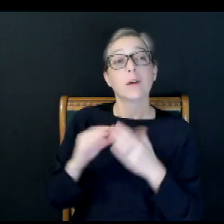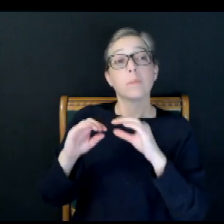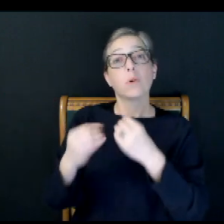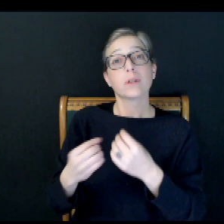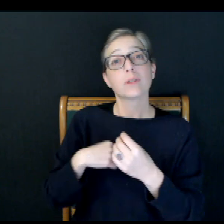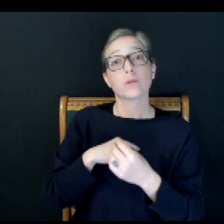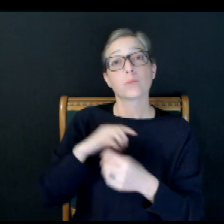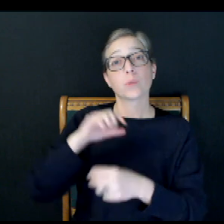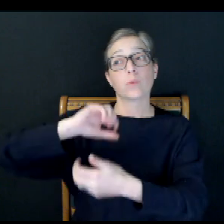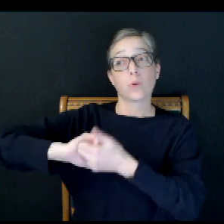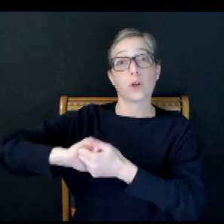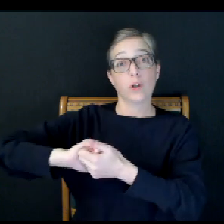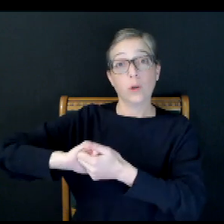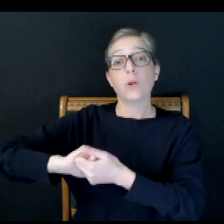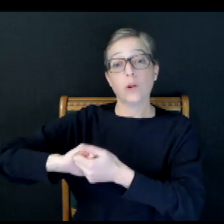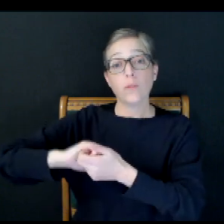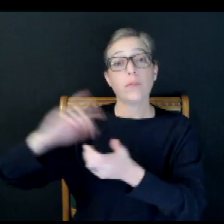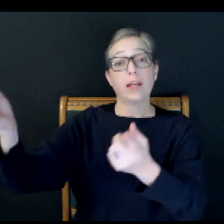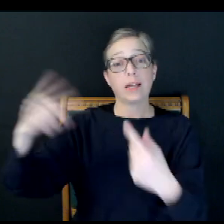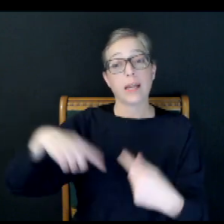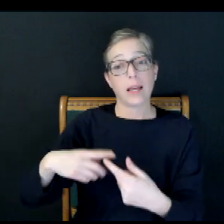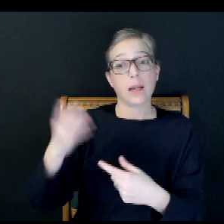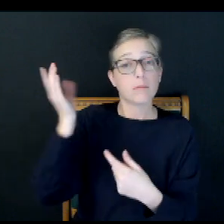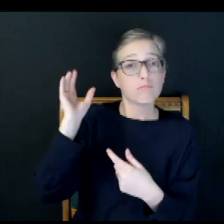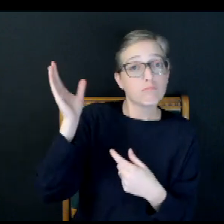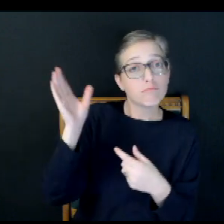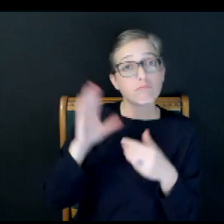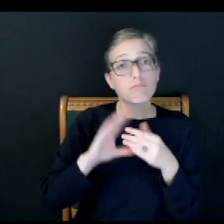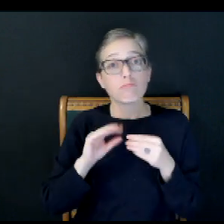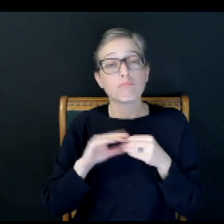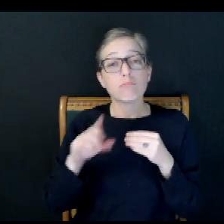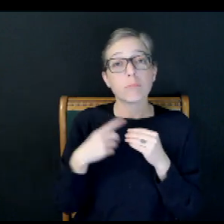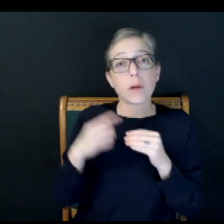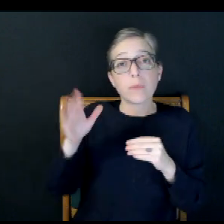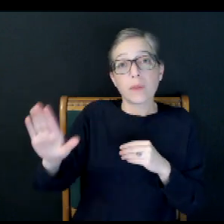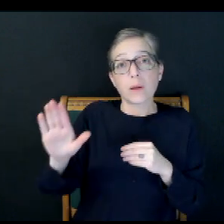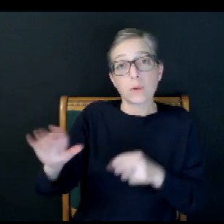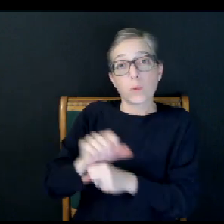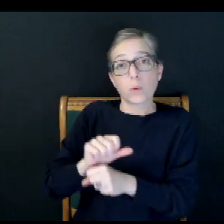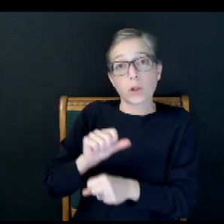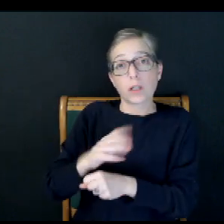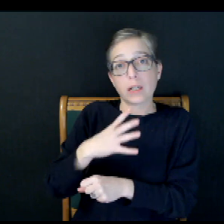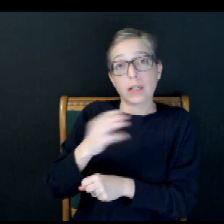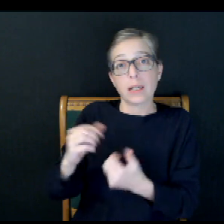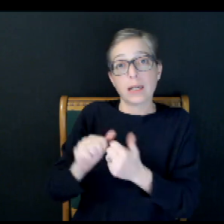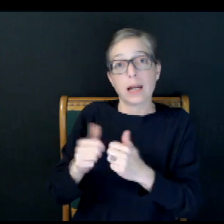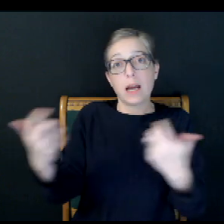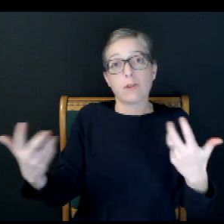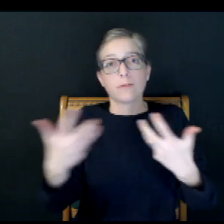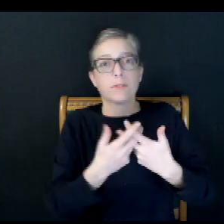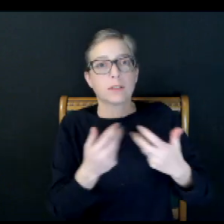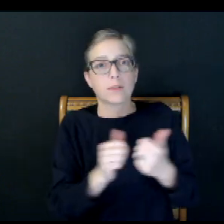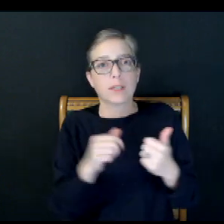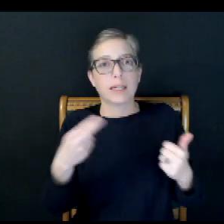they do their work and how HCBS would fit in with their work. Which will make a little bit more sense after I go through my presentation.